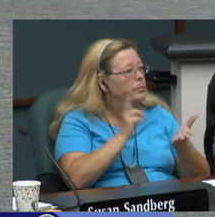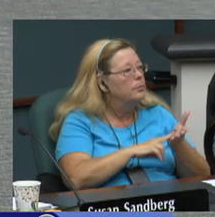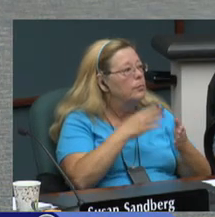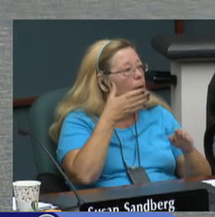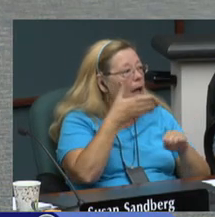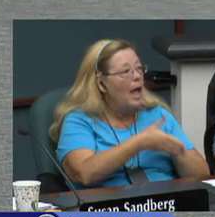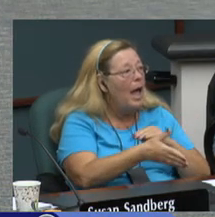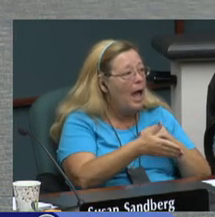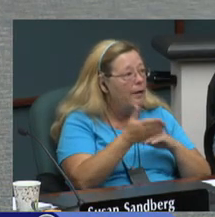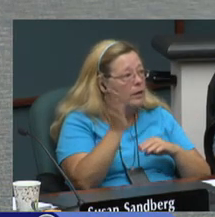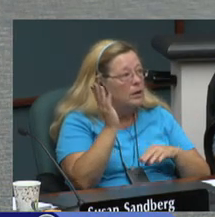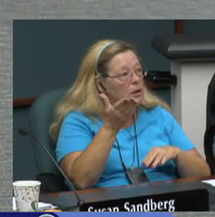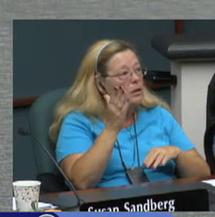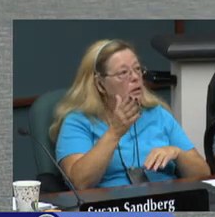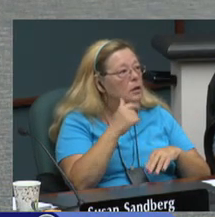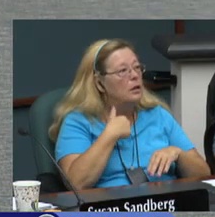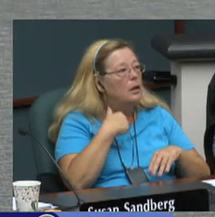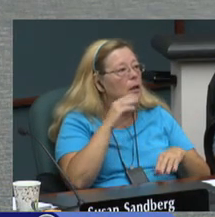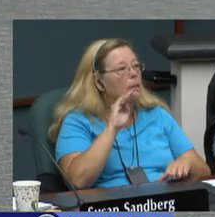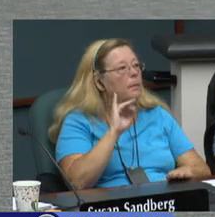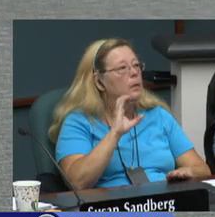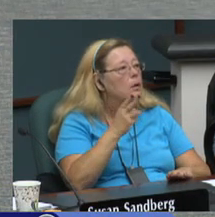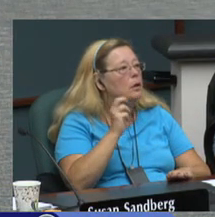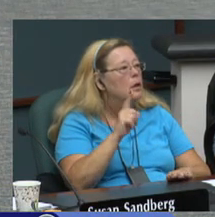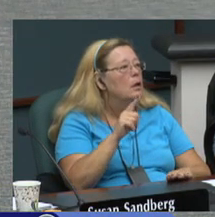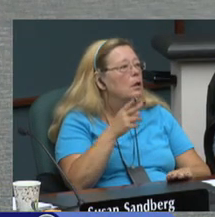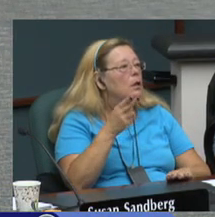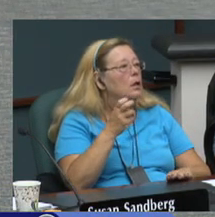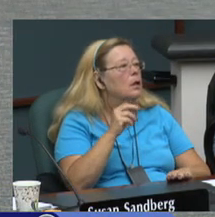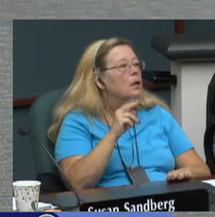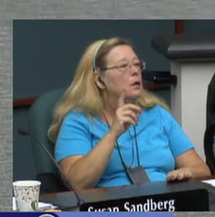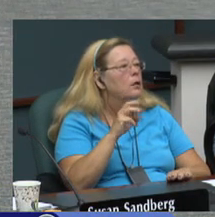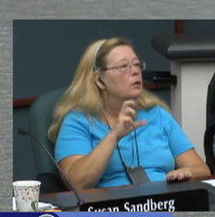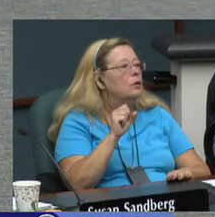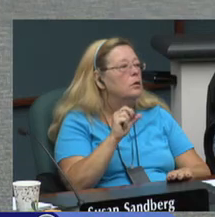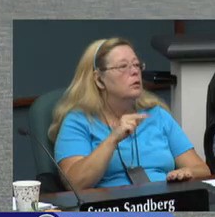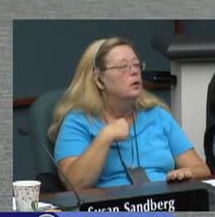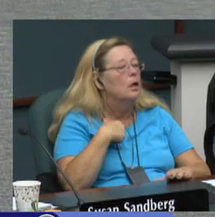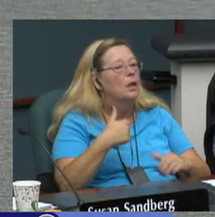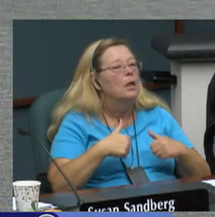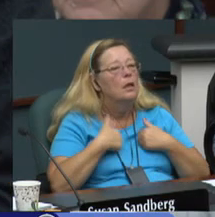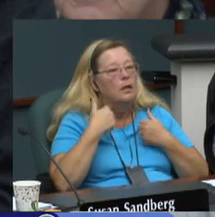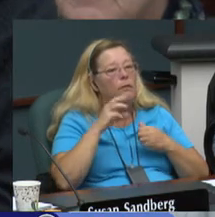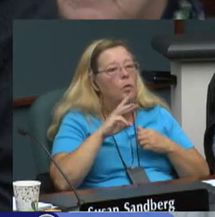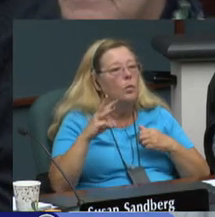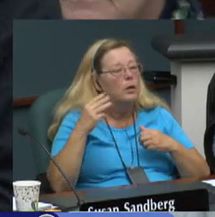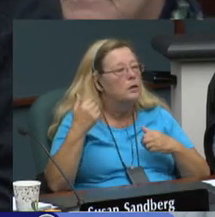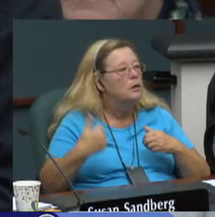you speak so that we can show Anderson I live on the near west side and the